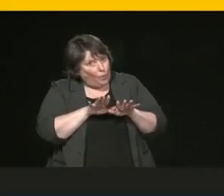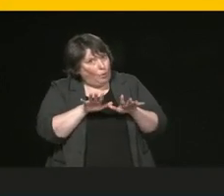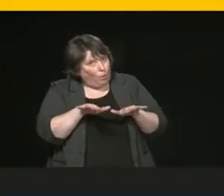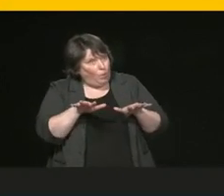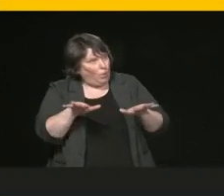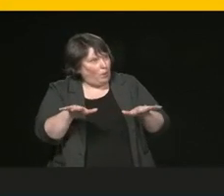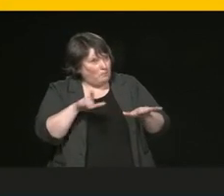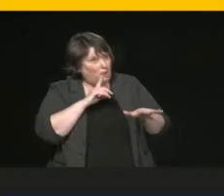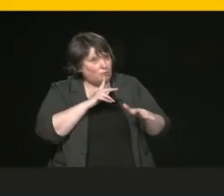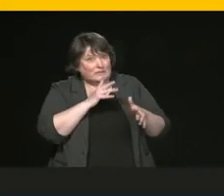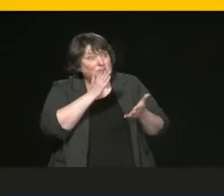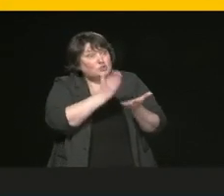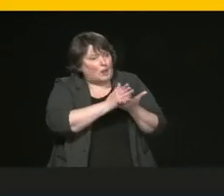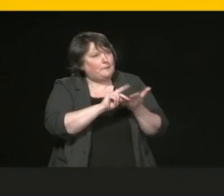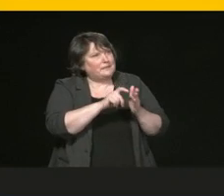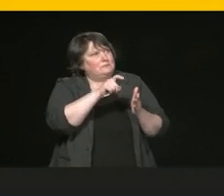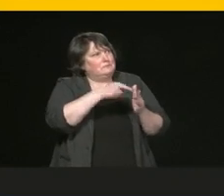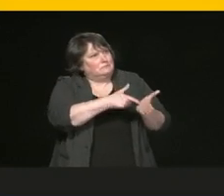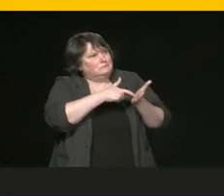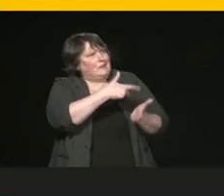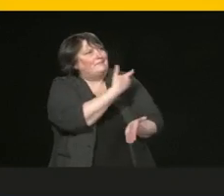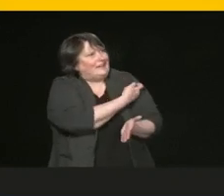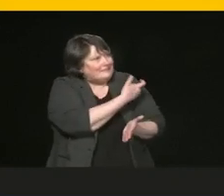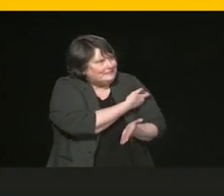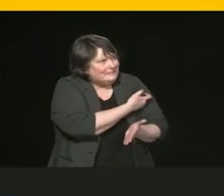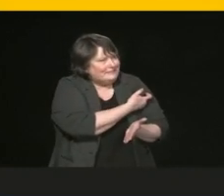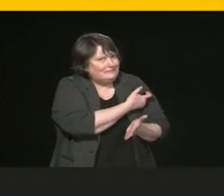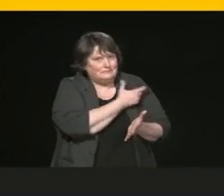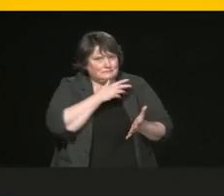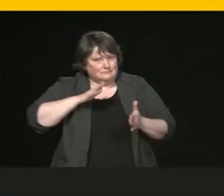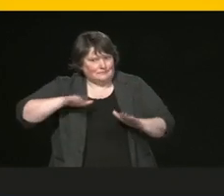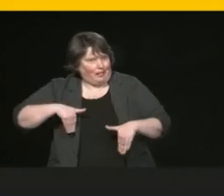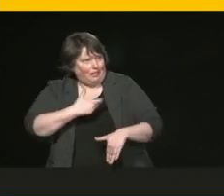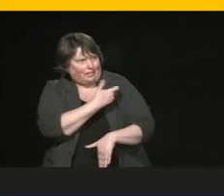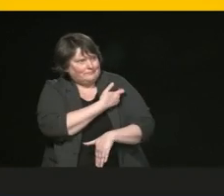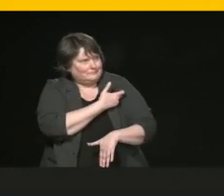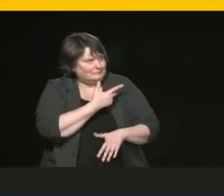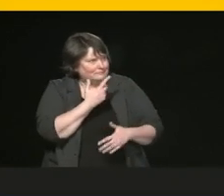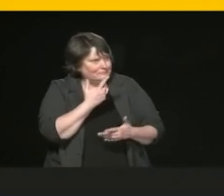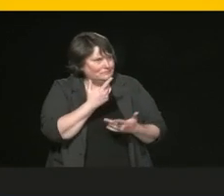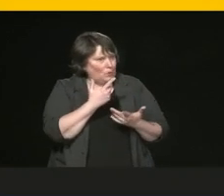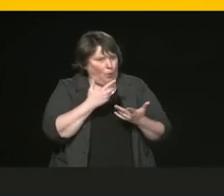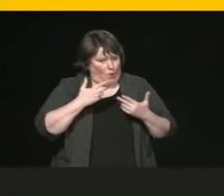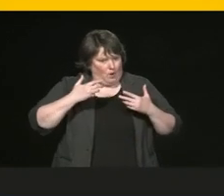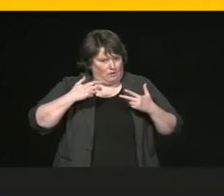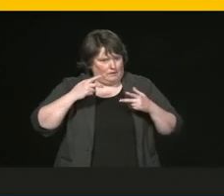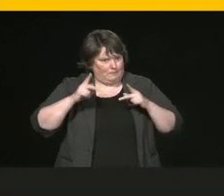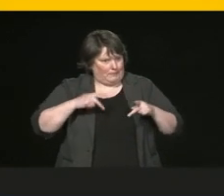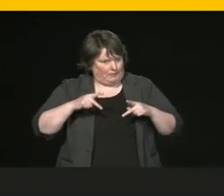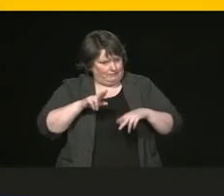STOP THE SPREAD. BUT UNTIL THERE IS COLLECTIVE IMMUNIZATION OR A VACCINE, AND